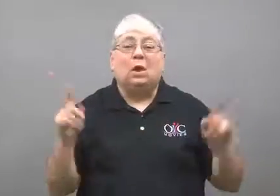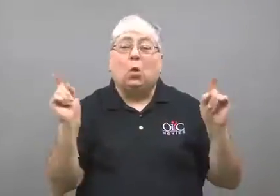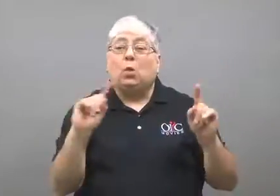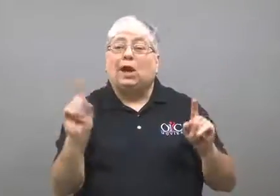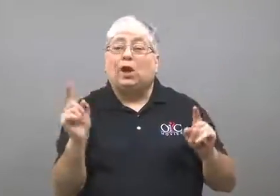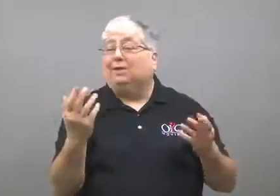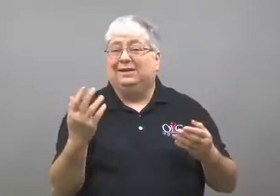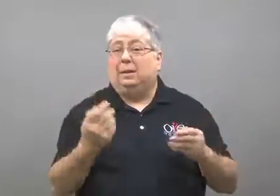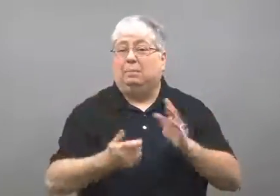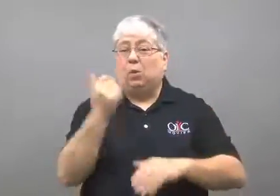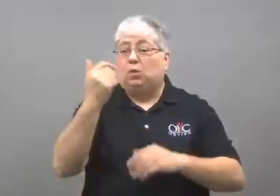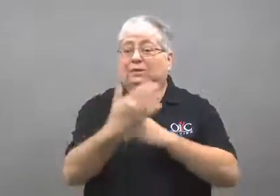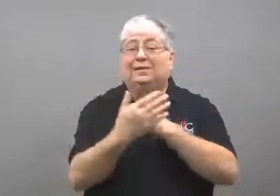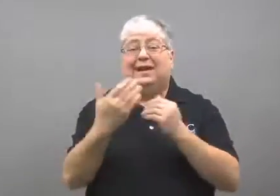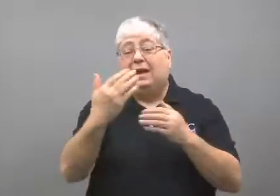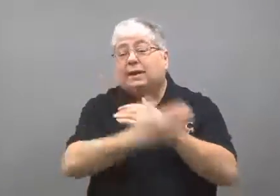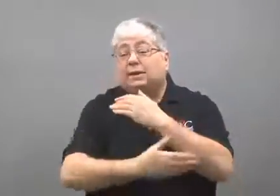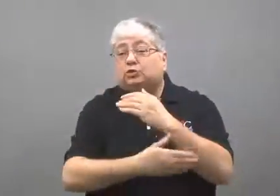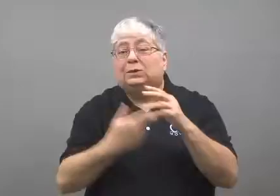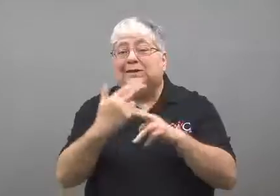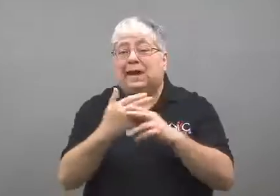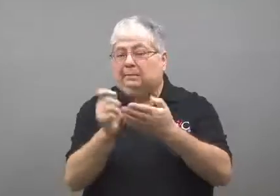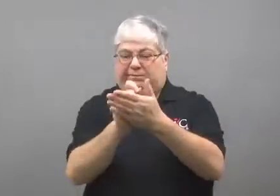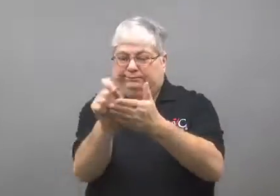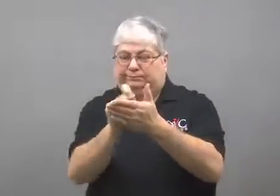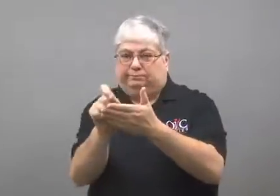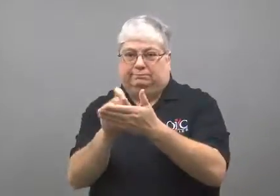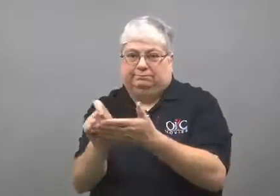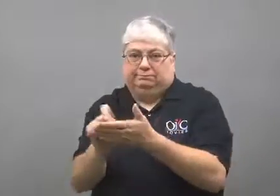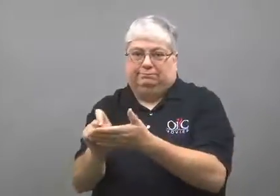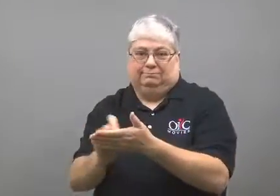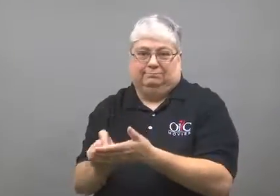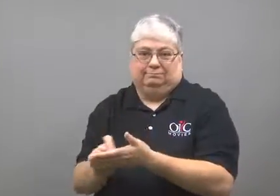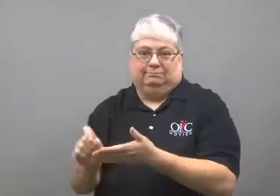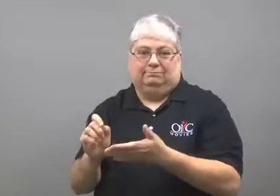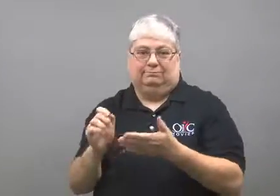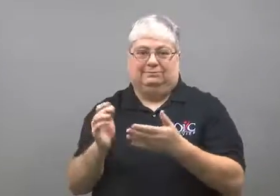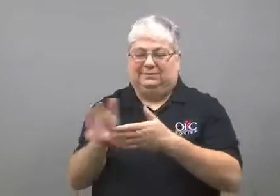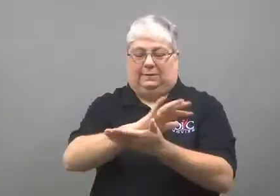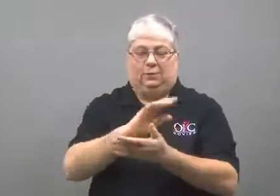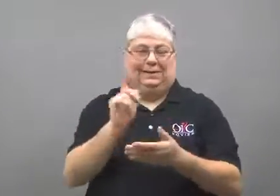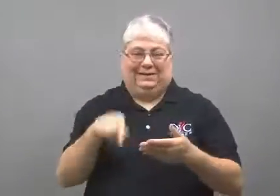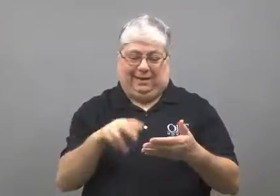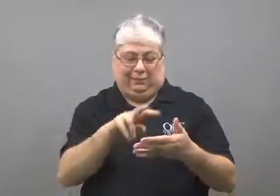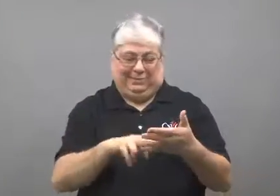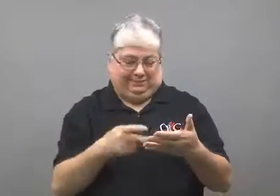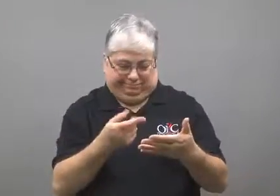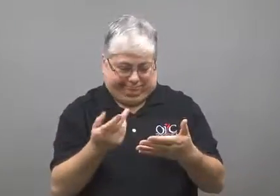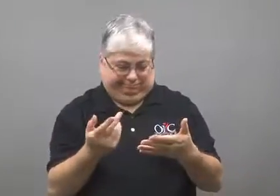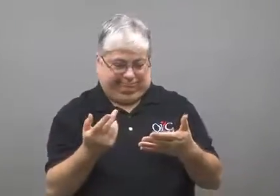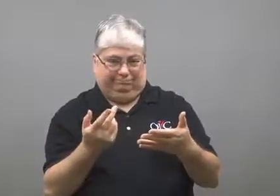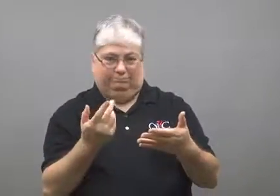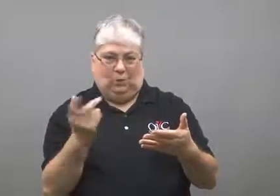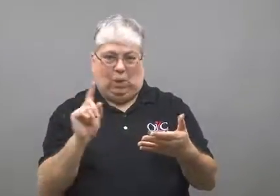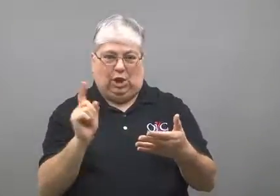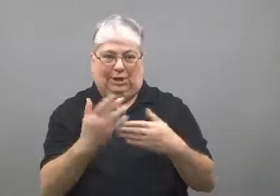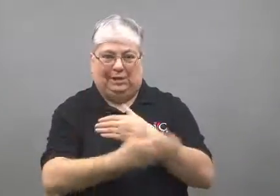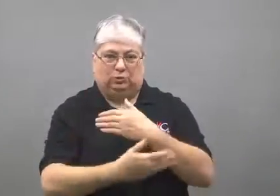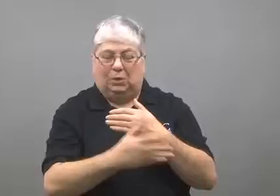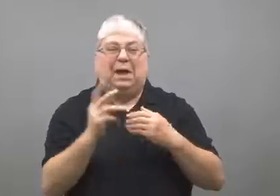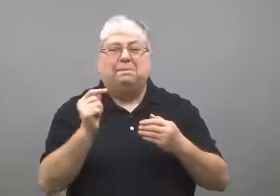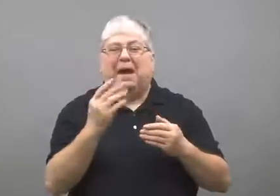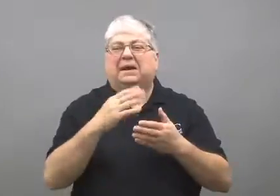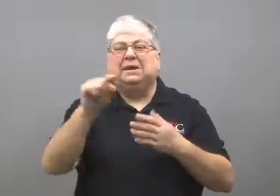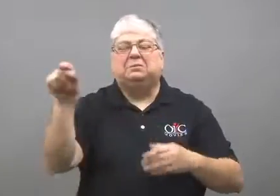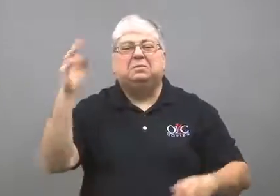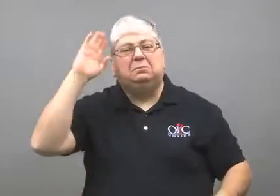The names of the countries where they were located were blacked out in the report.